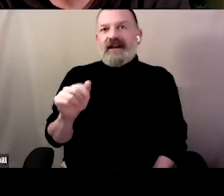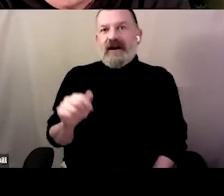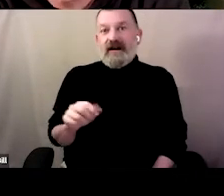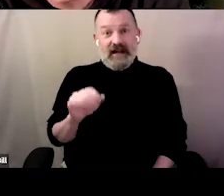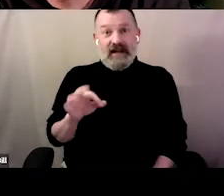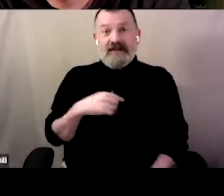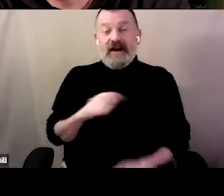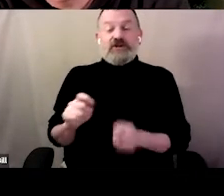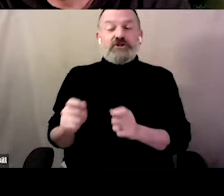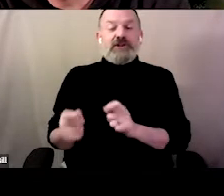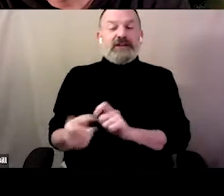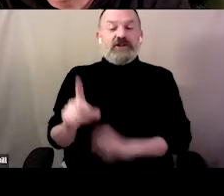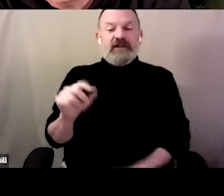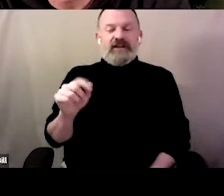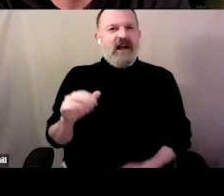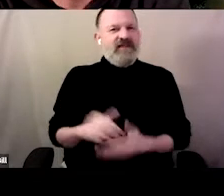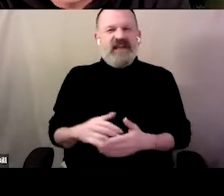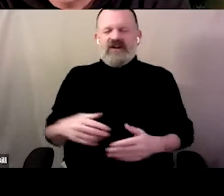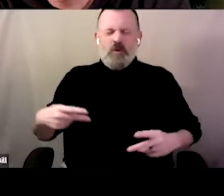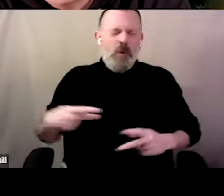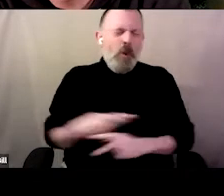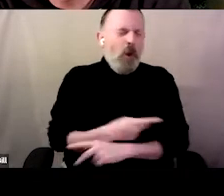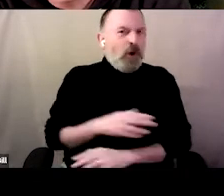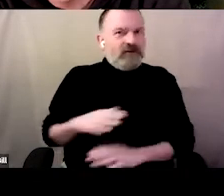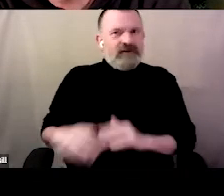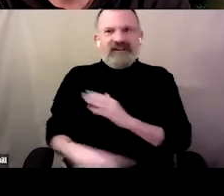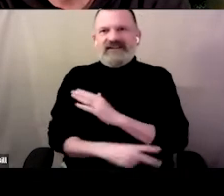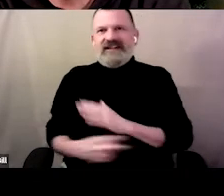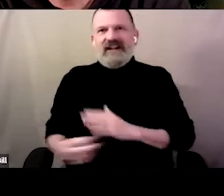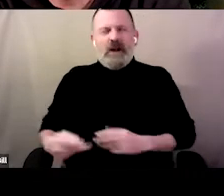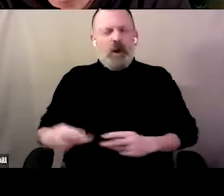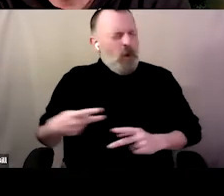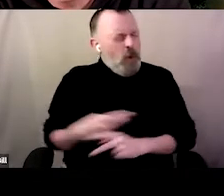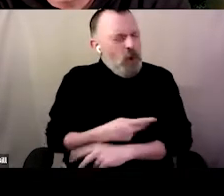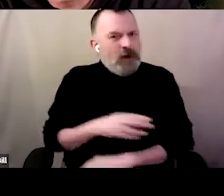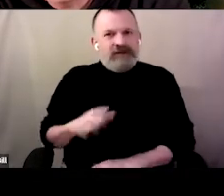far more devastating than stealing it far more devastating extorting some CEOs email